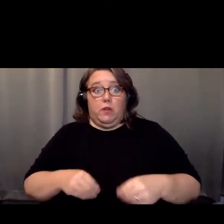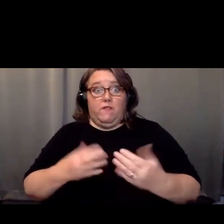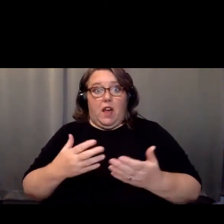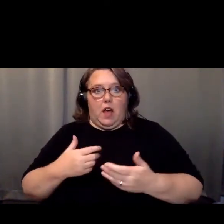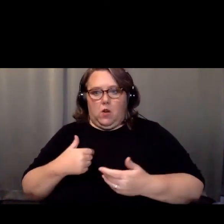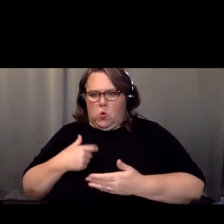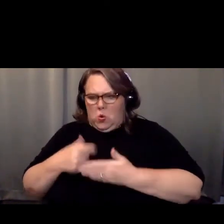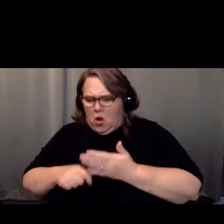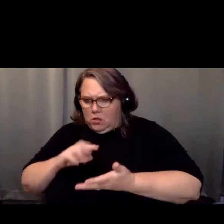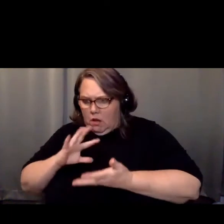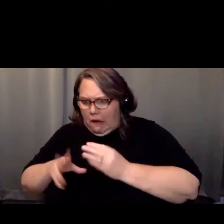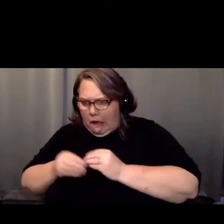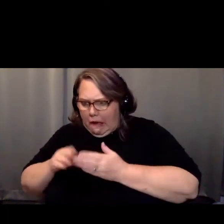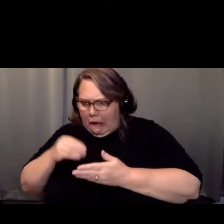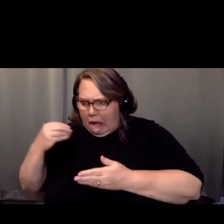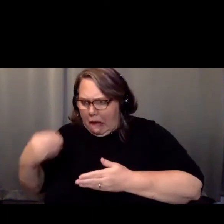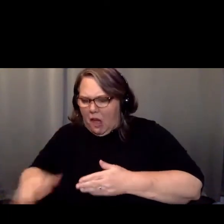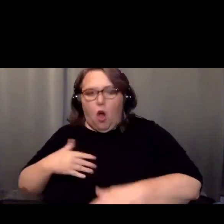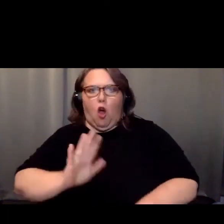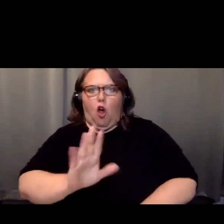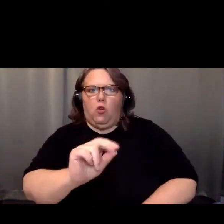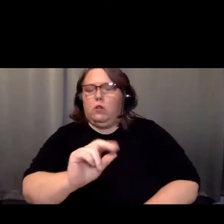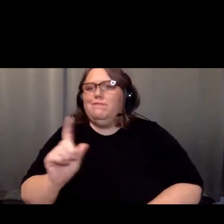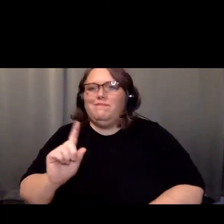of services, meaning that they don't have a CAP,